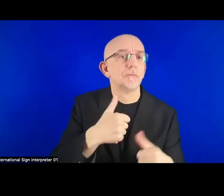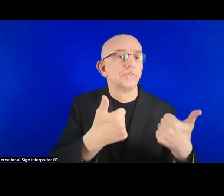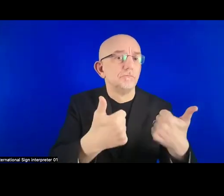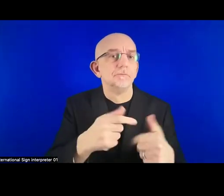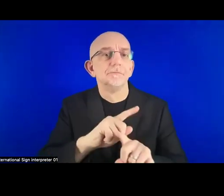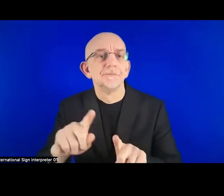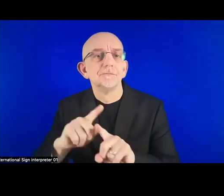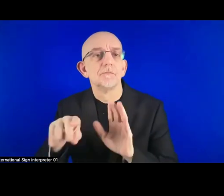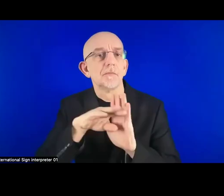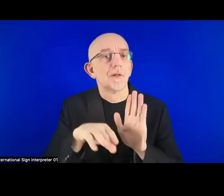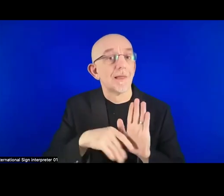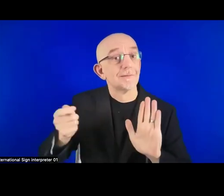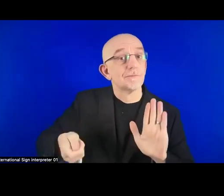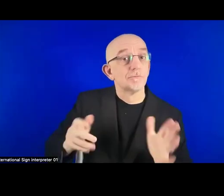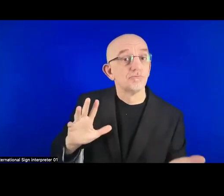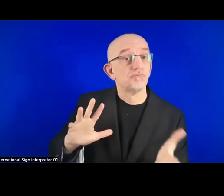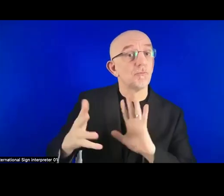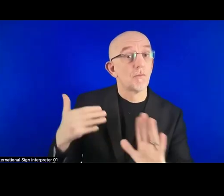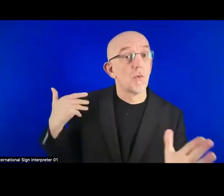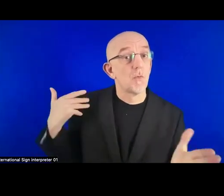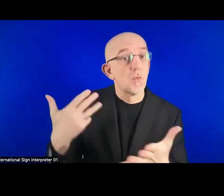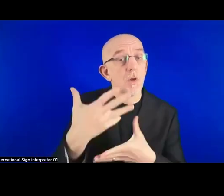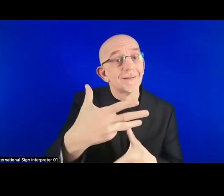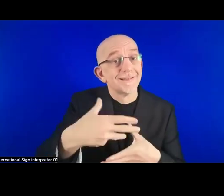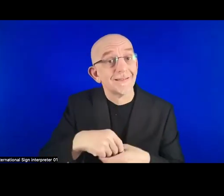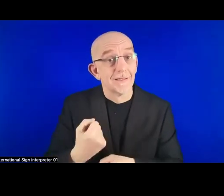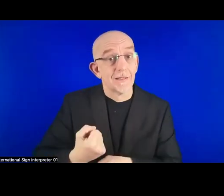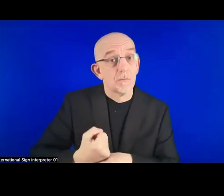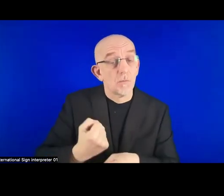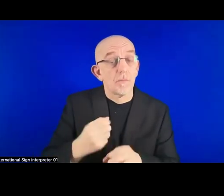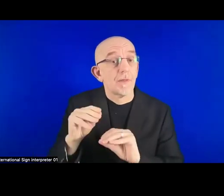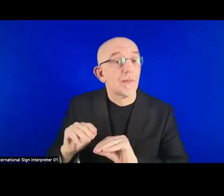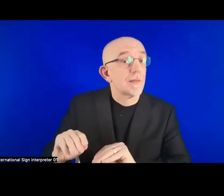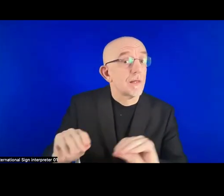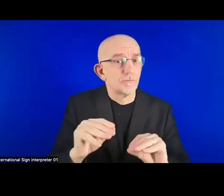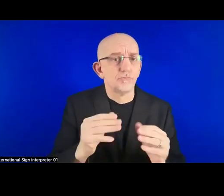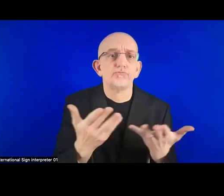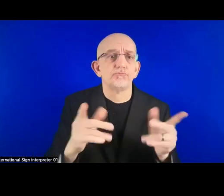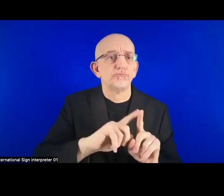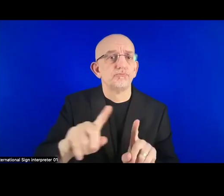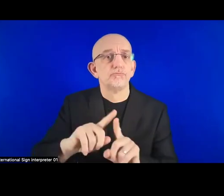this area is a recurrent concerning my work is how this normative and rights base